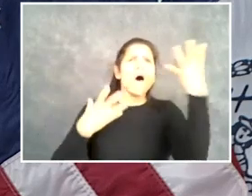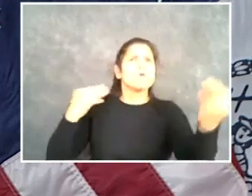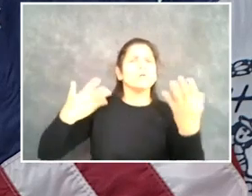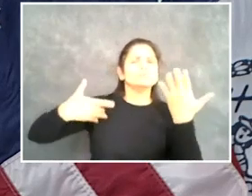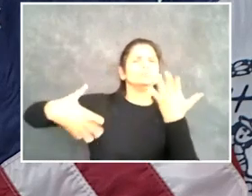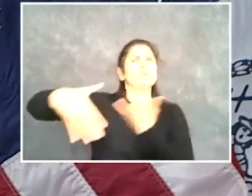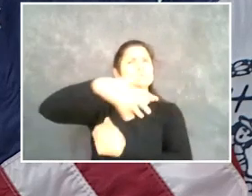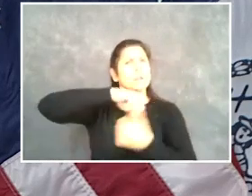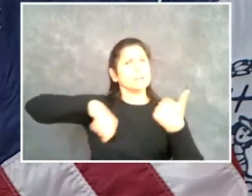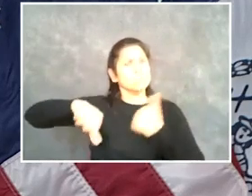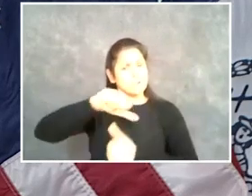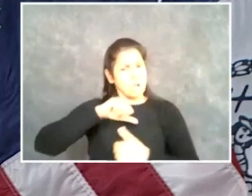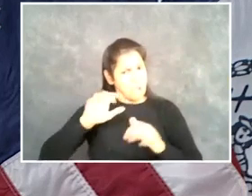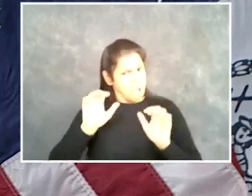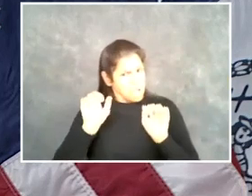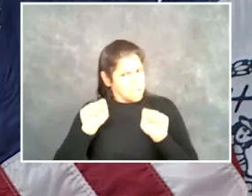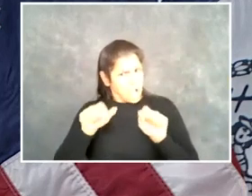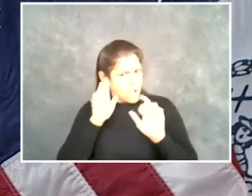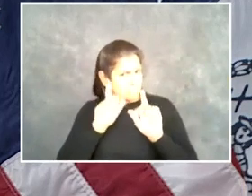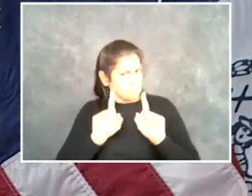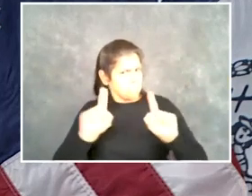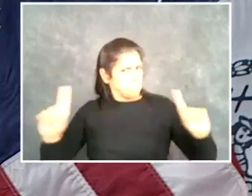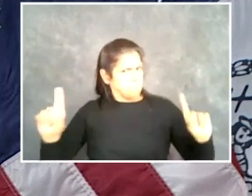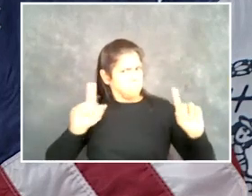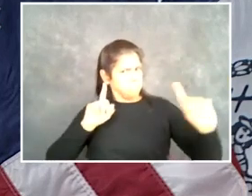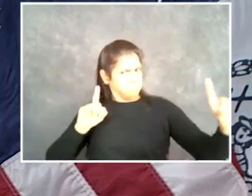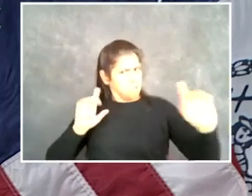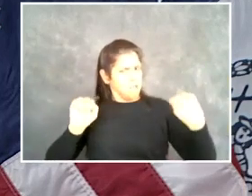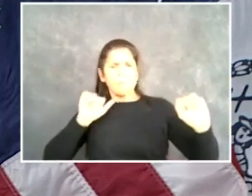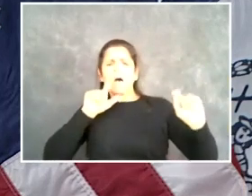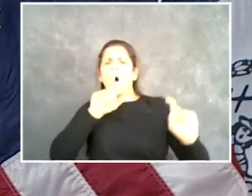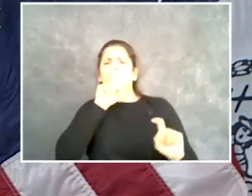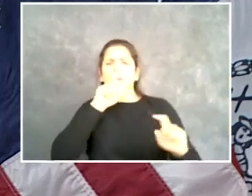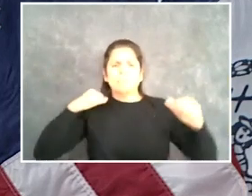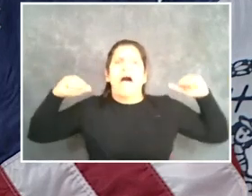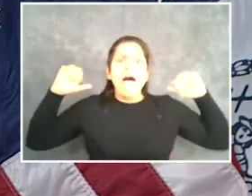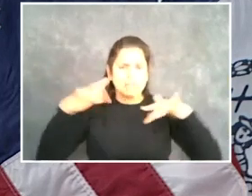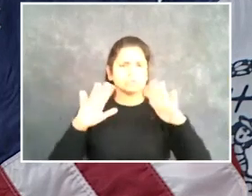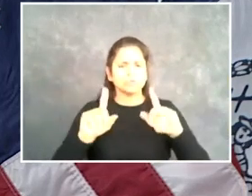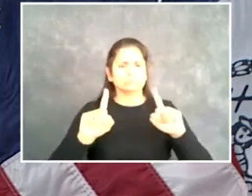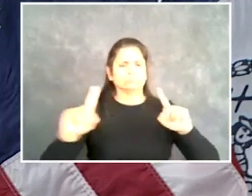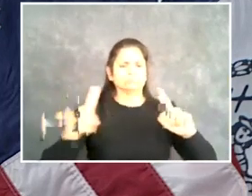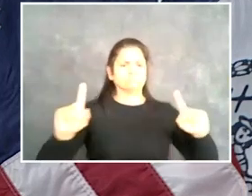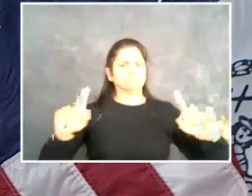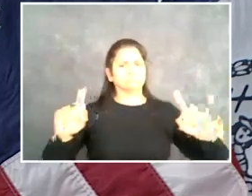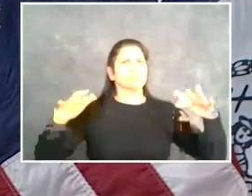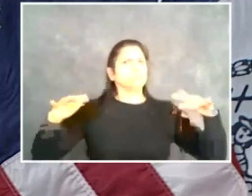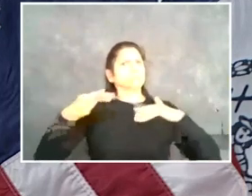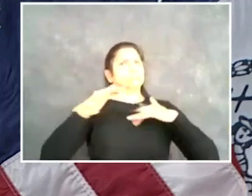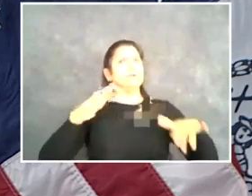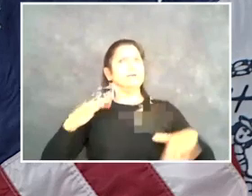DISTANCING AND NOT HAVING TO WORRY ABOUT BEING CLOSE TO OTHERS. BUT THE MTA HAS DECIDED TO PARK